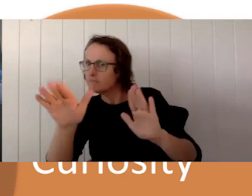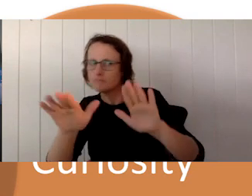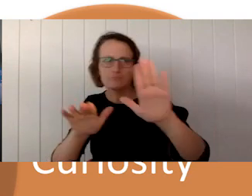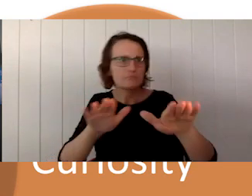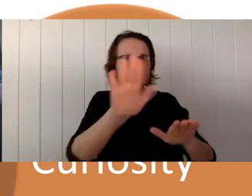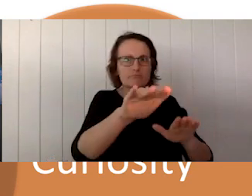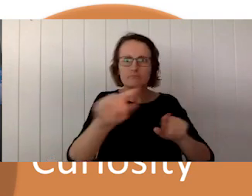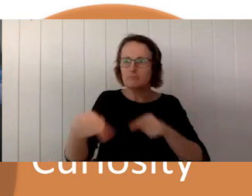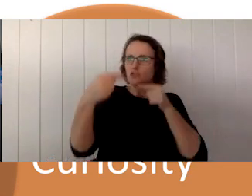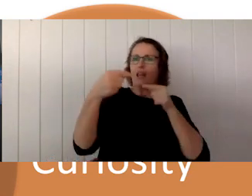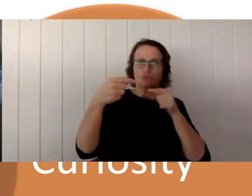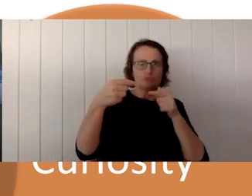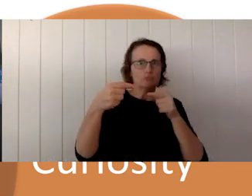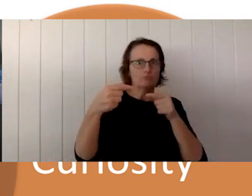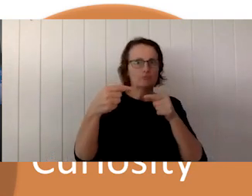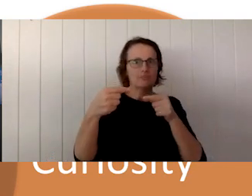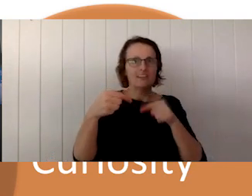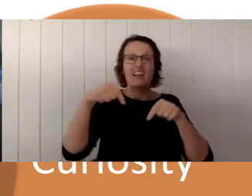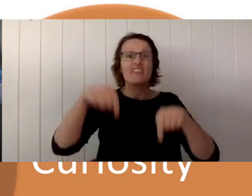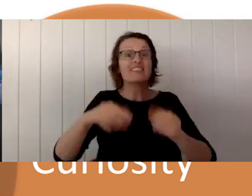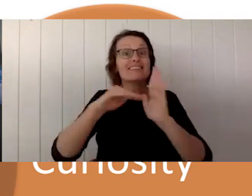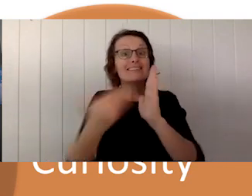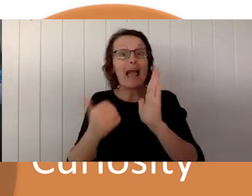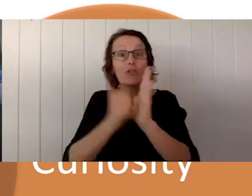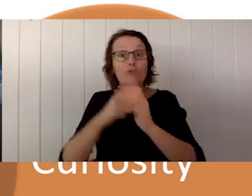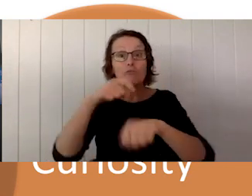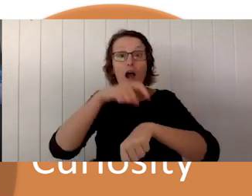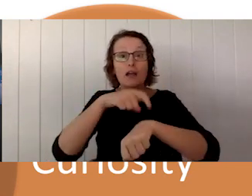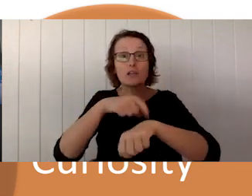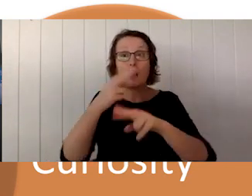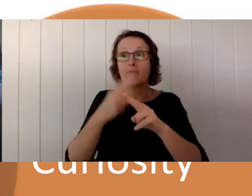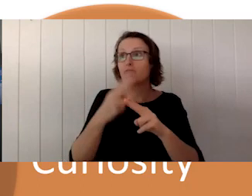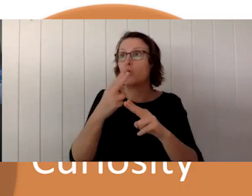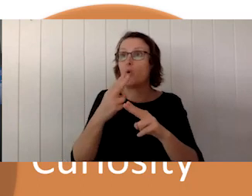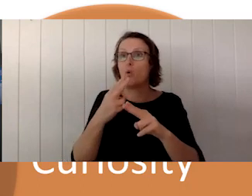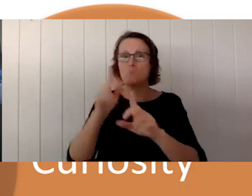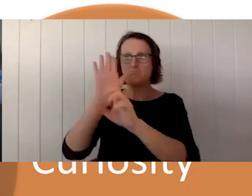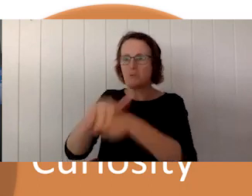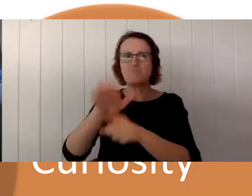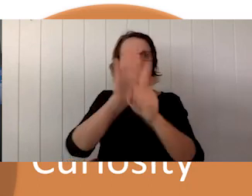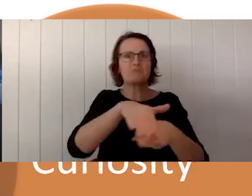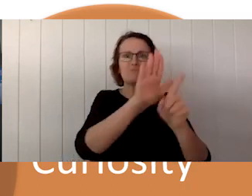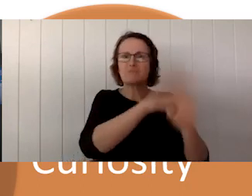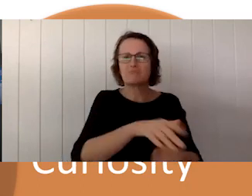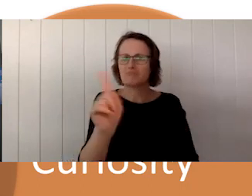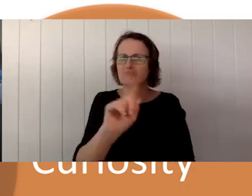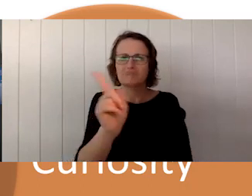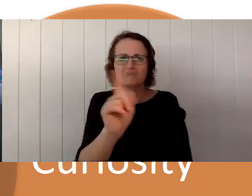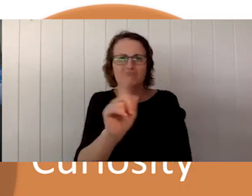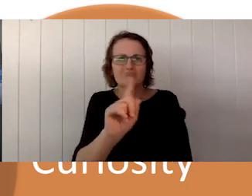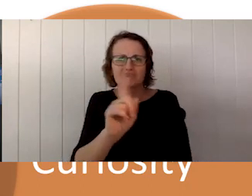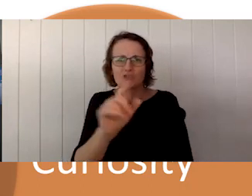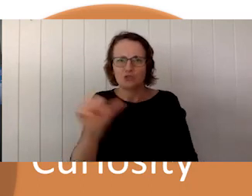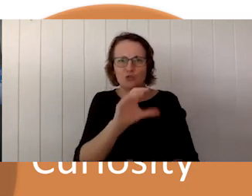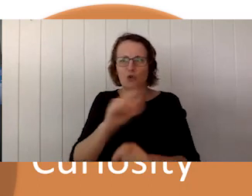challenged. This is not the time for autocratic, chauvinistic, mechanical